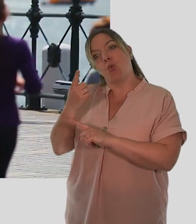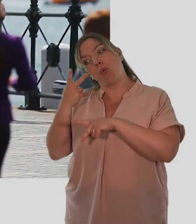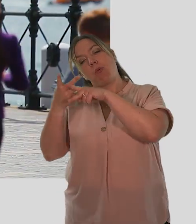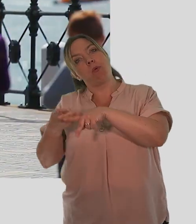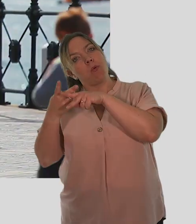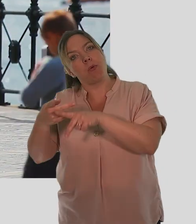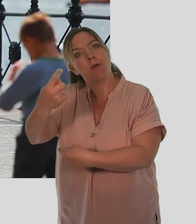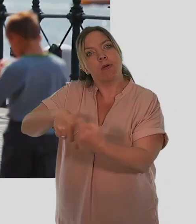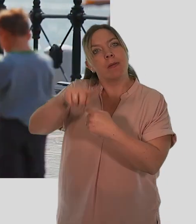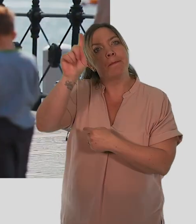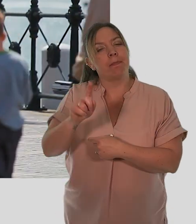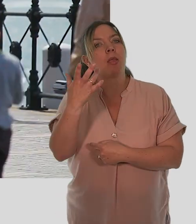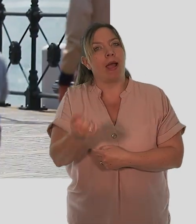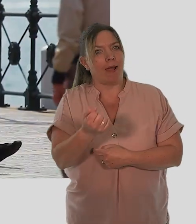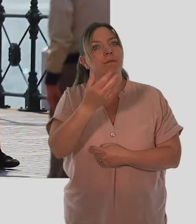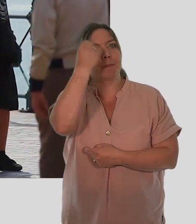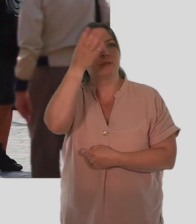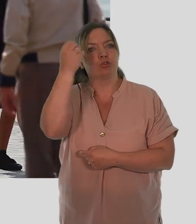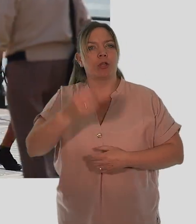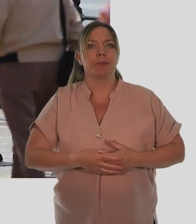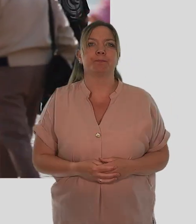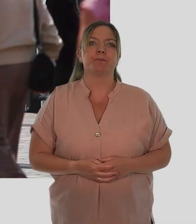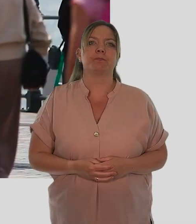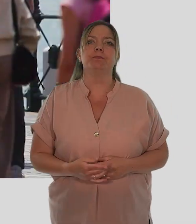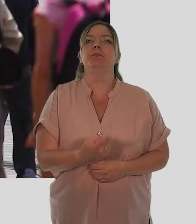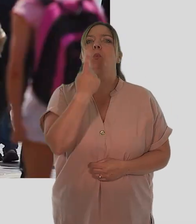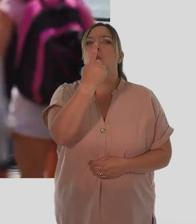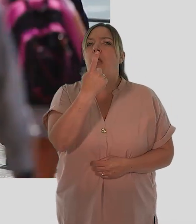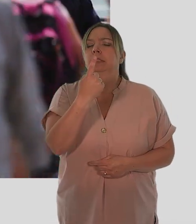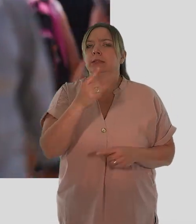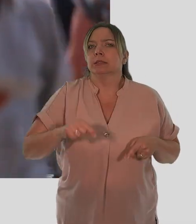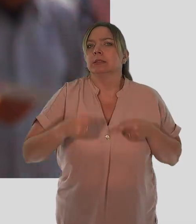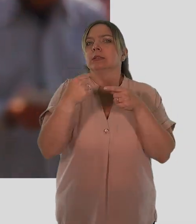a larger geographical size poses logistical challenges,